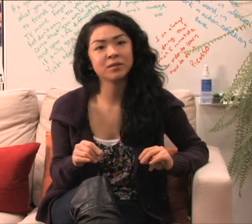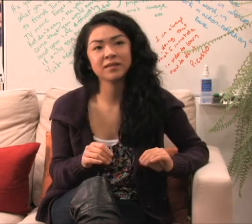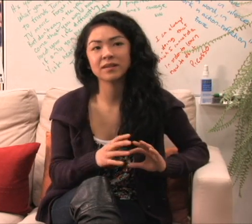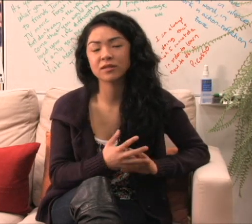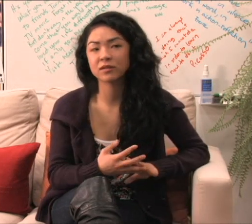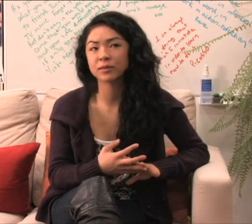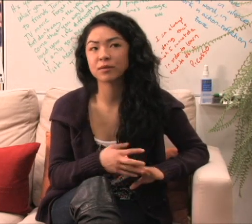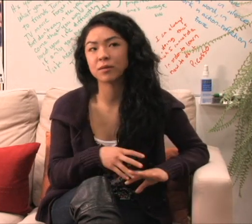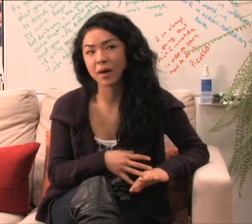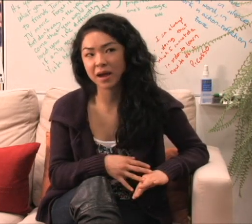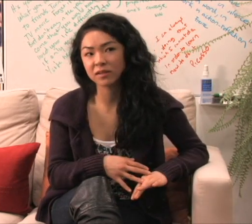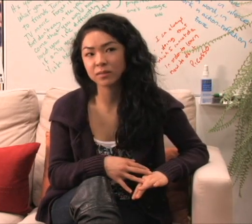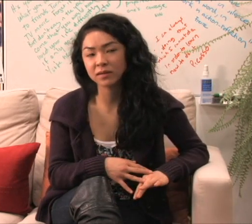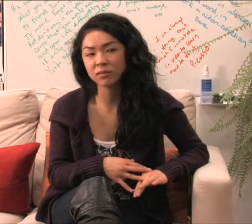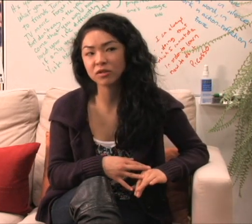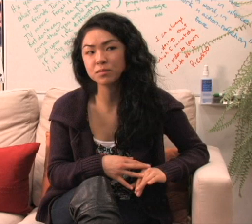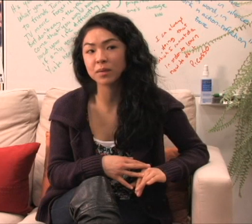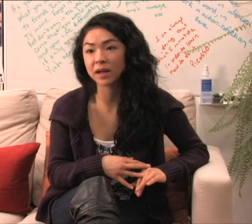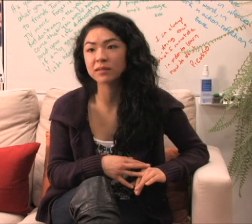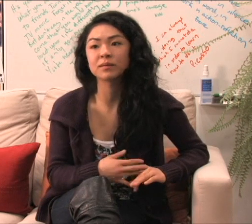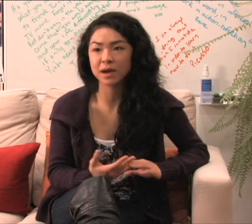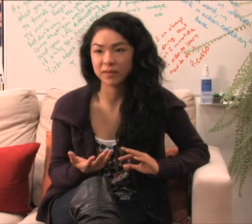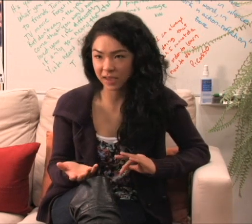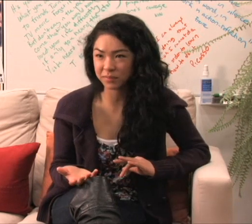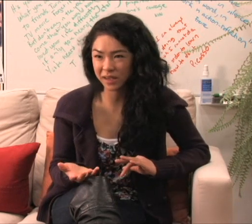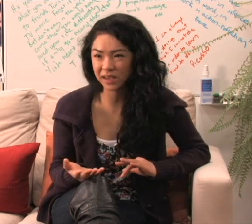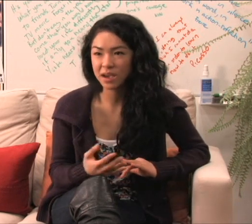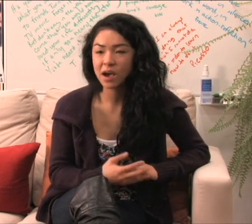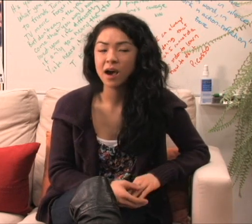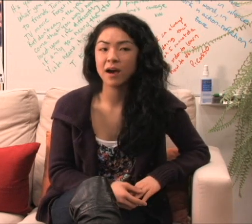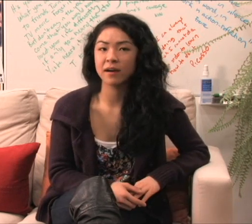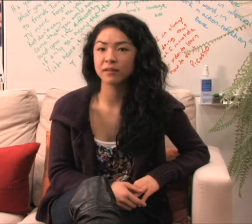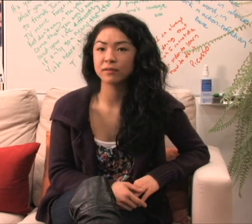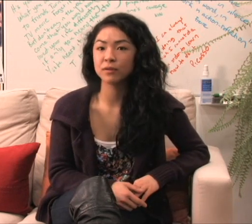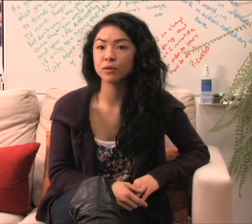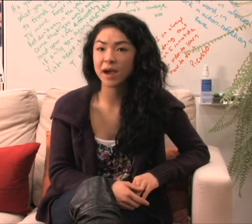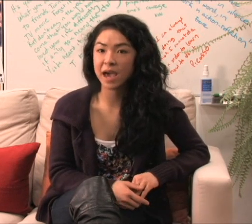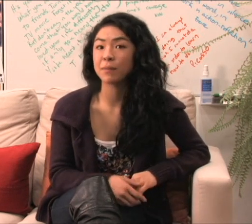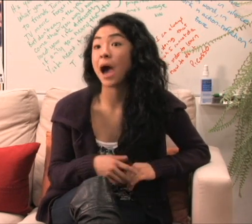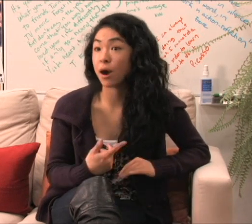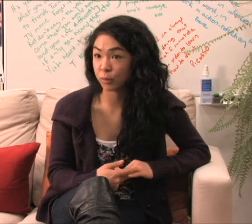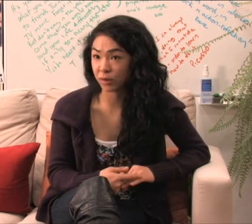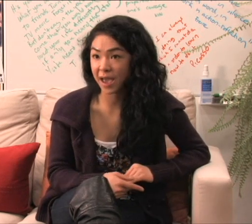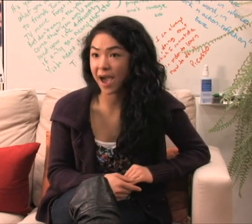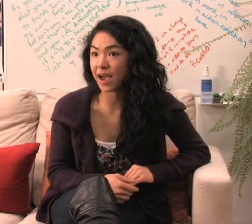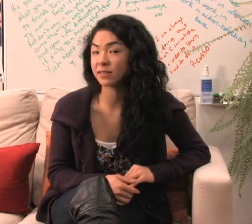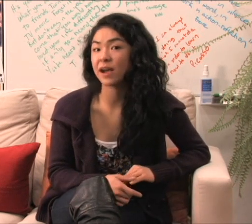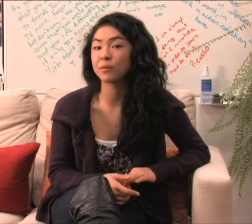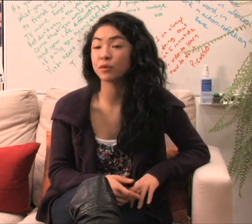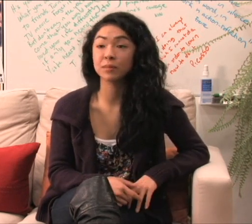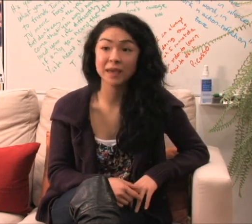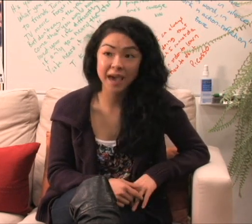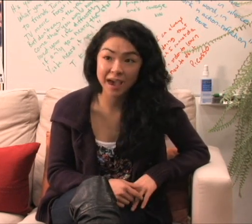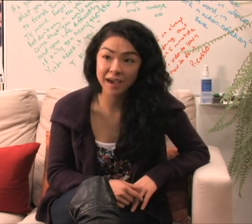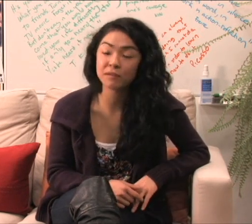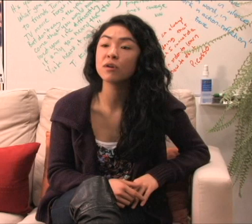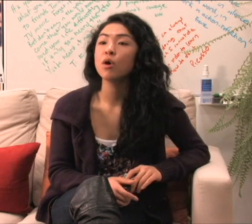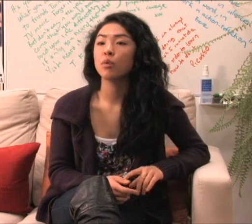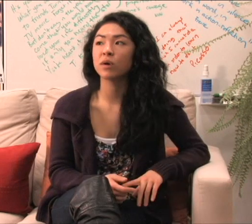I don't want to say stereotypical or bias perception but sometimes it can be of who I am, how I'm gonna act, how I'm gonna behave,